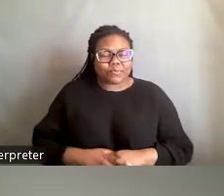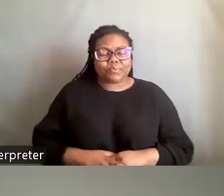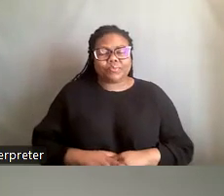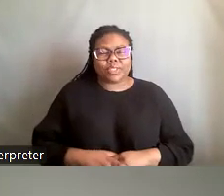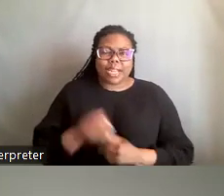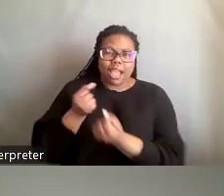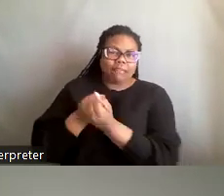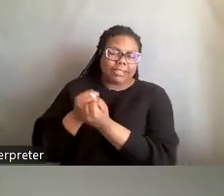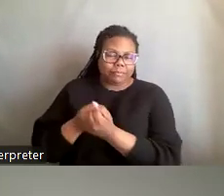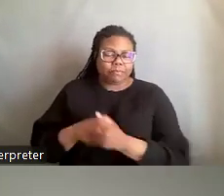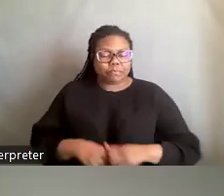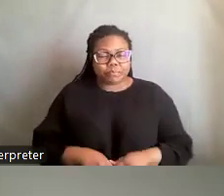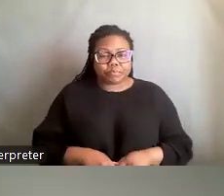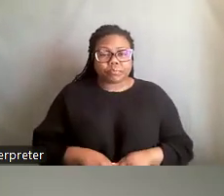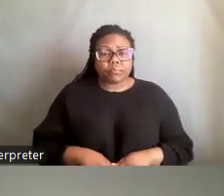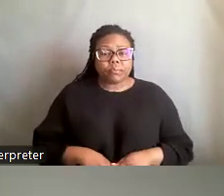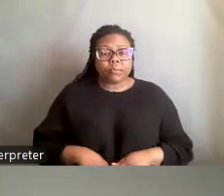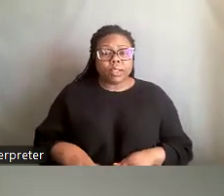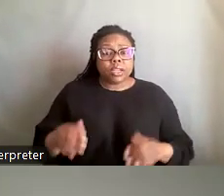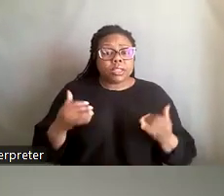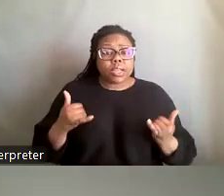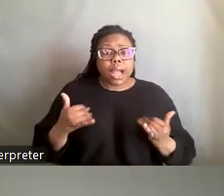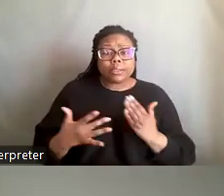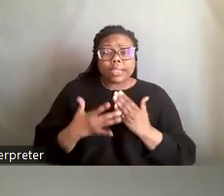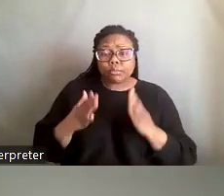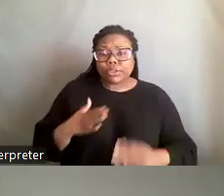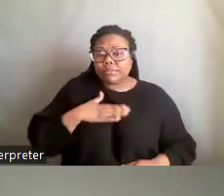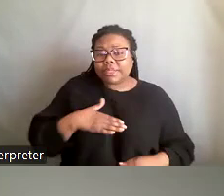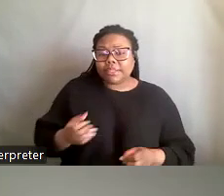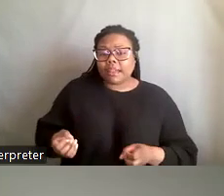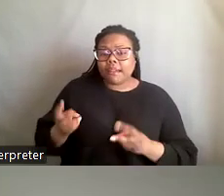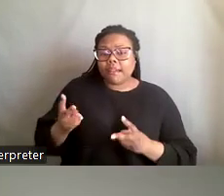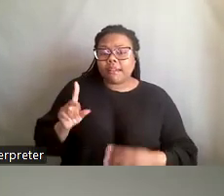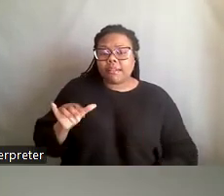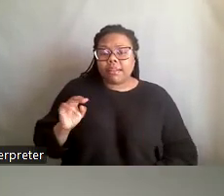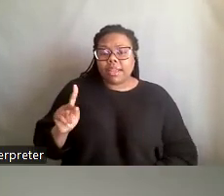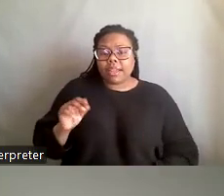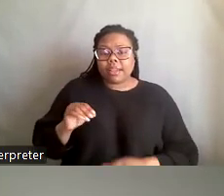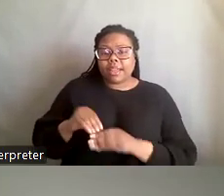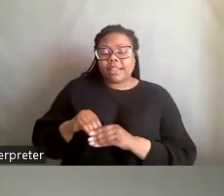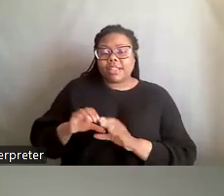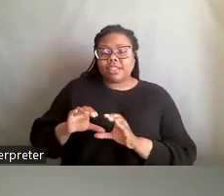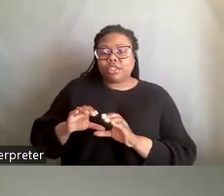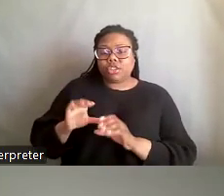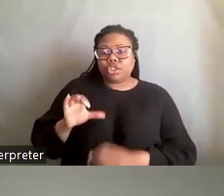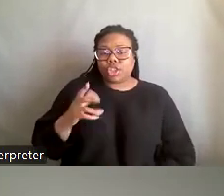things. So I mentioned that we have a Google group. And I'm going to ask one of our tech folks to put that link in the